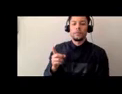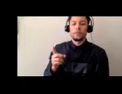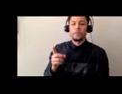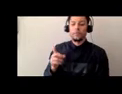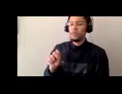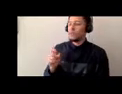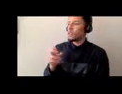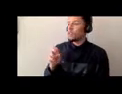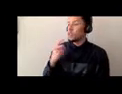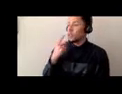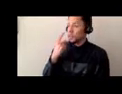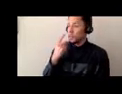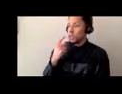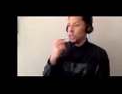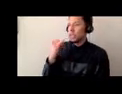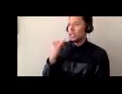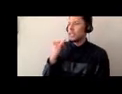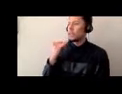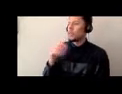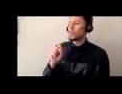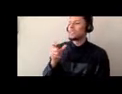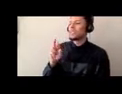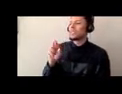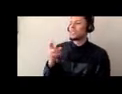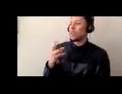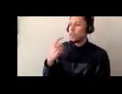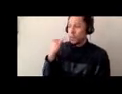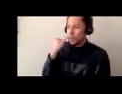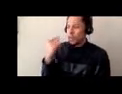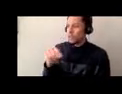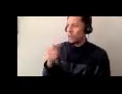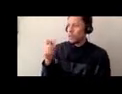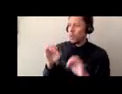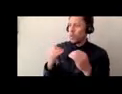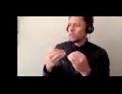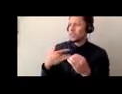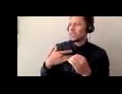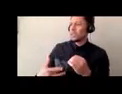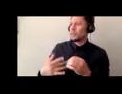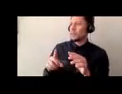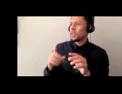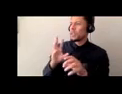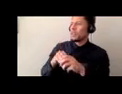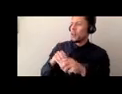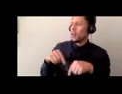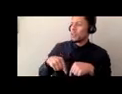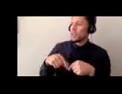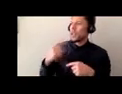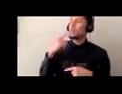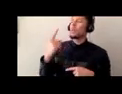Carolyn Nava: We definitely had a member from partnership health who was not able to